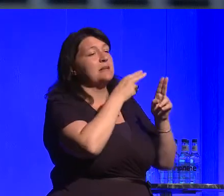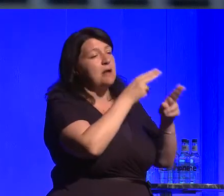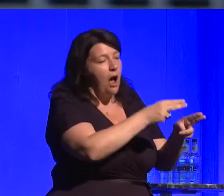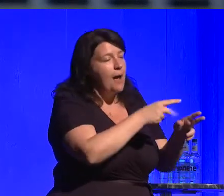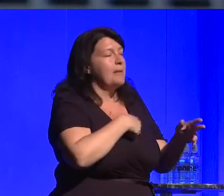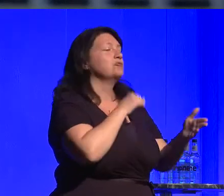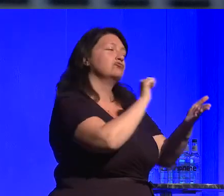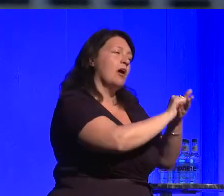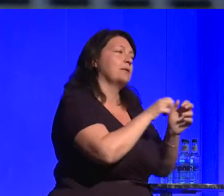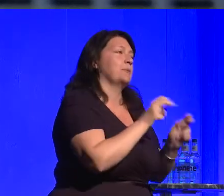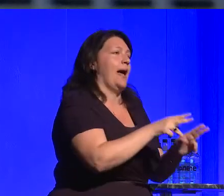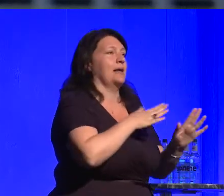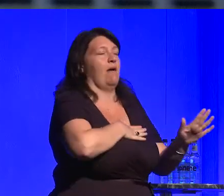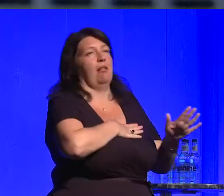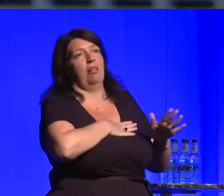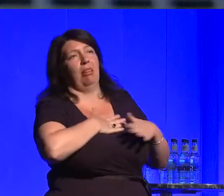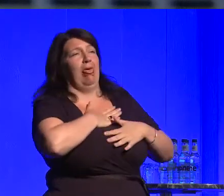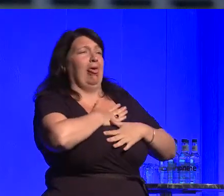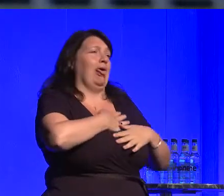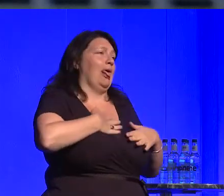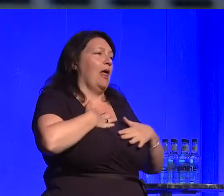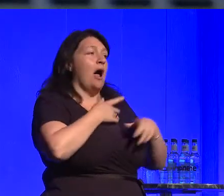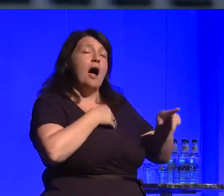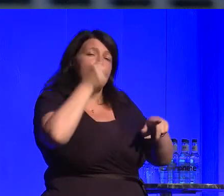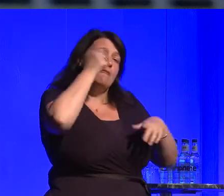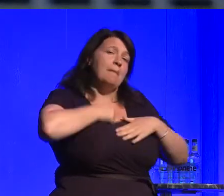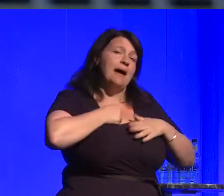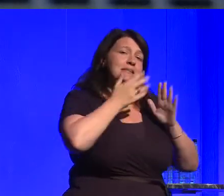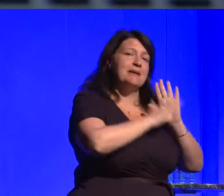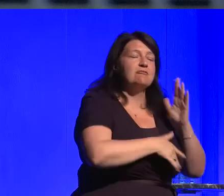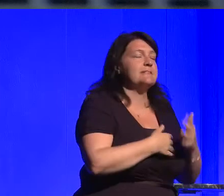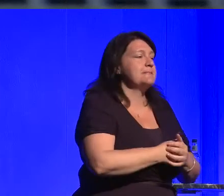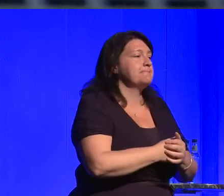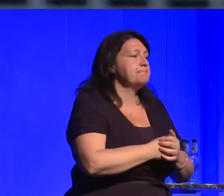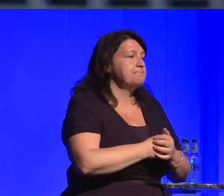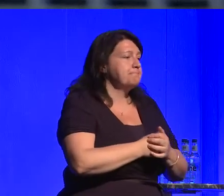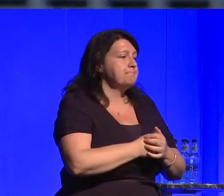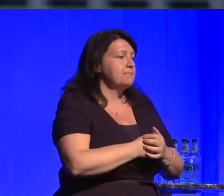I know that from my own personal experience. I and the people in NHS England, and those of us that were in that room, want to make